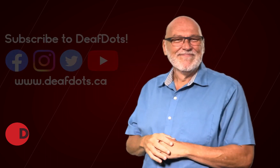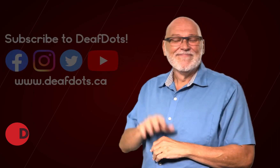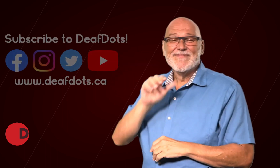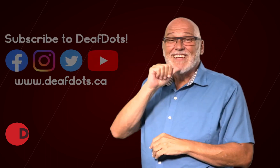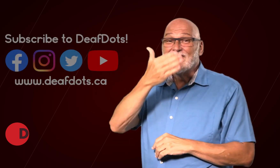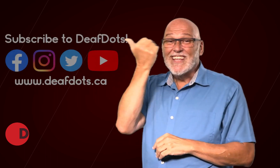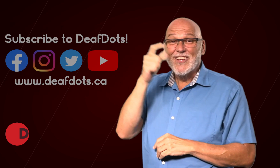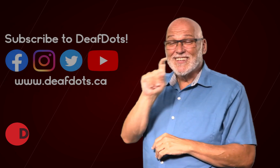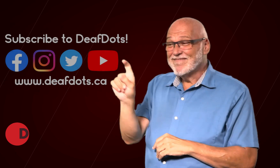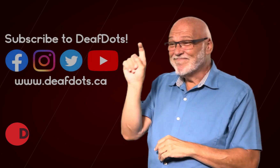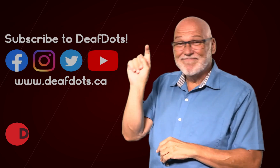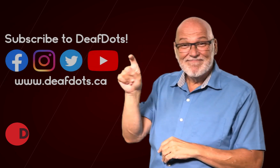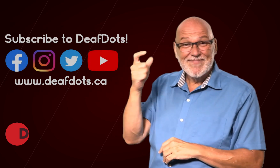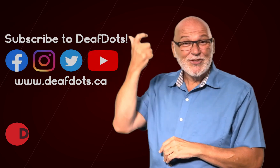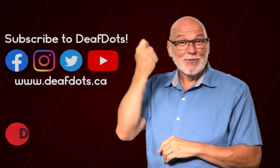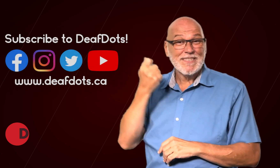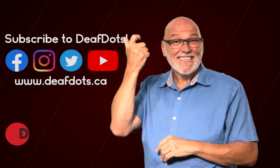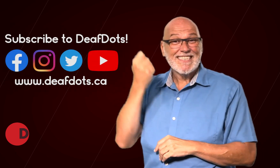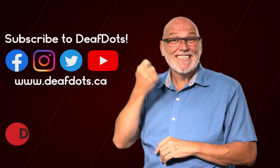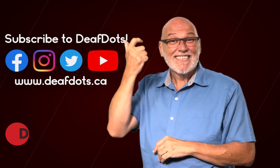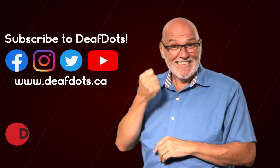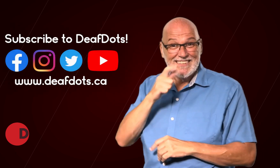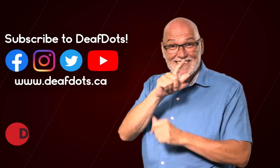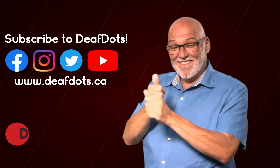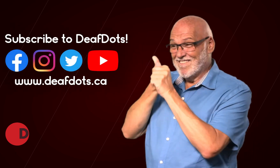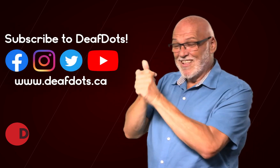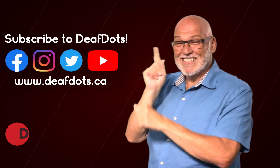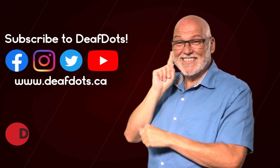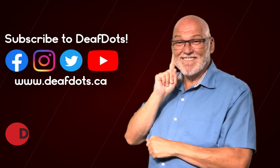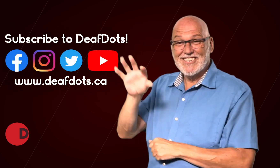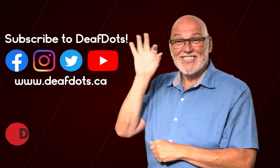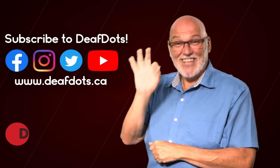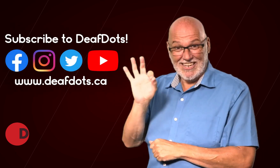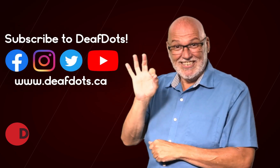Don't forget to subscribe, like, and follow DeafDots